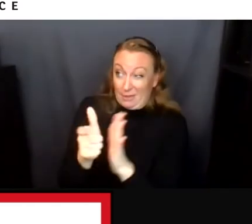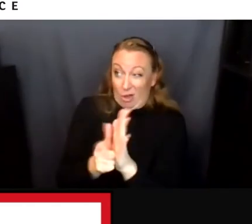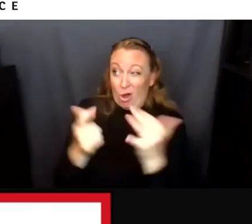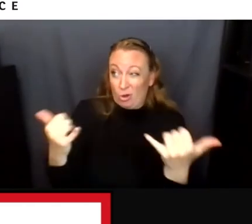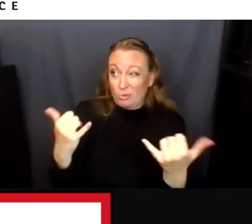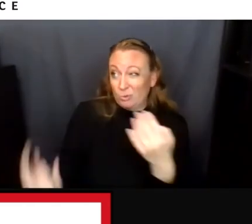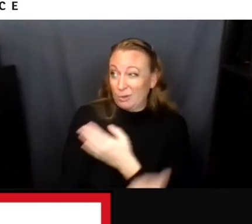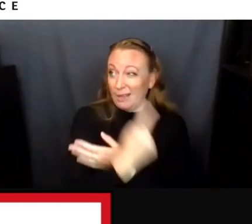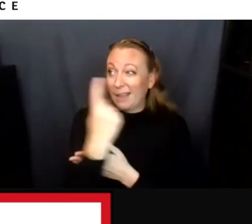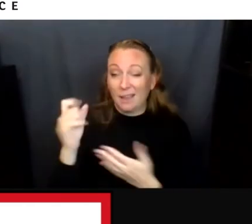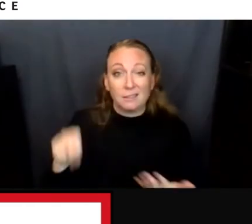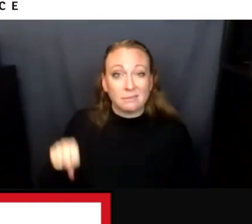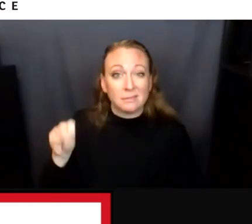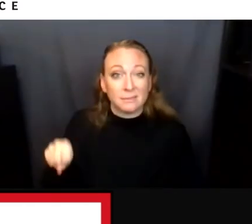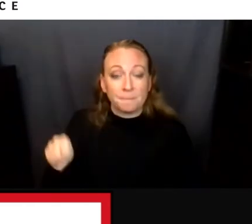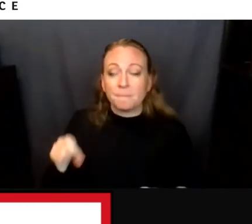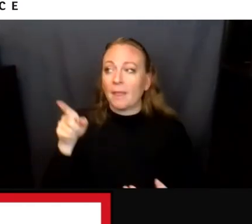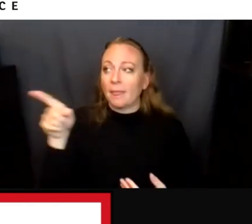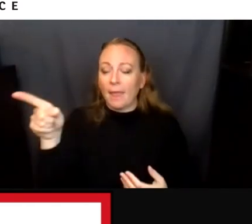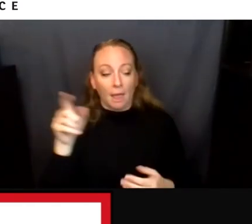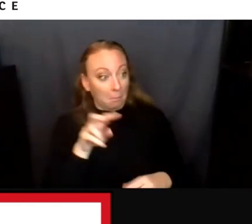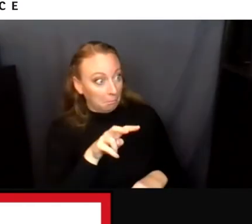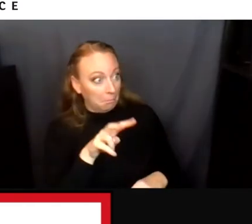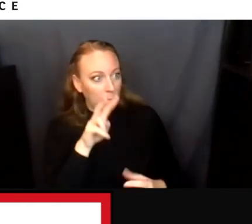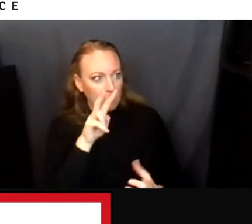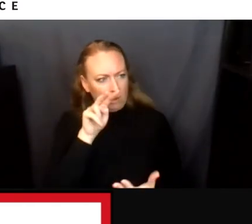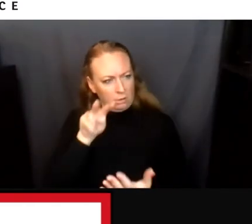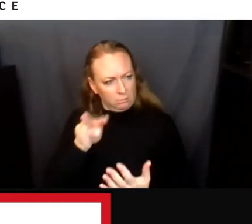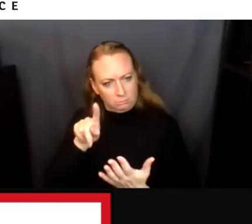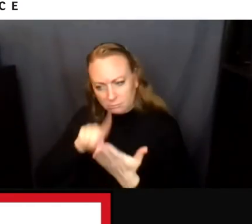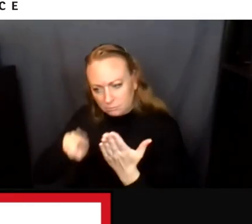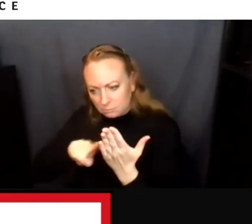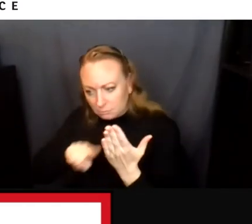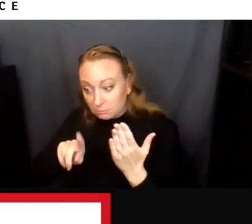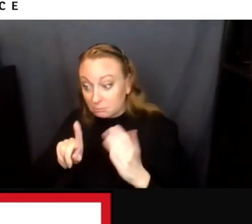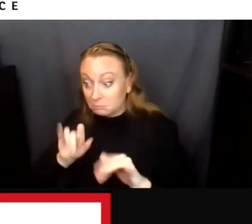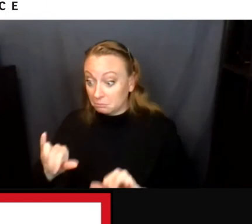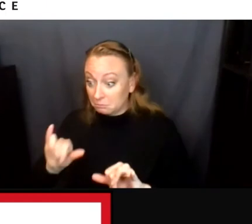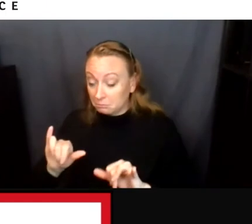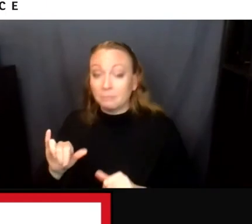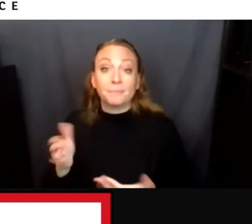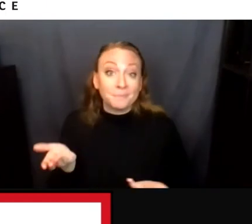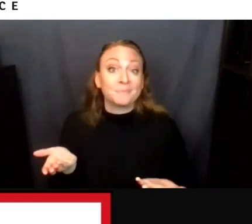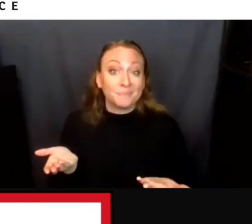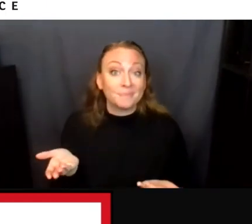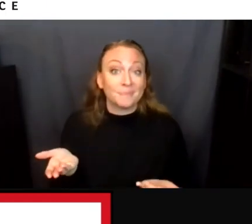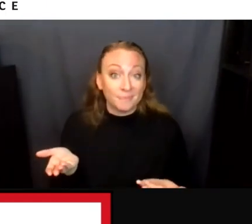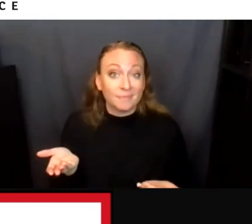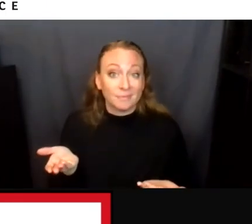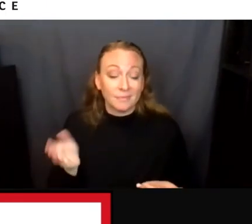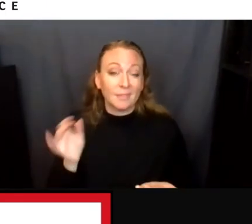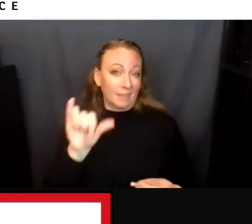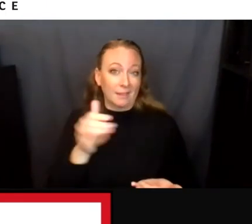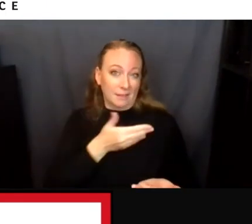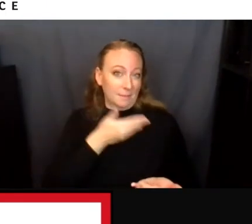And they can check it out and it is. So I think that's the best way of doing it.